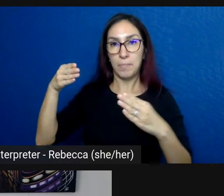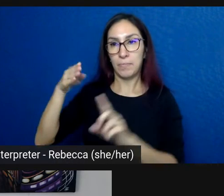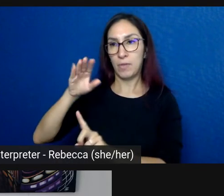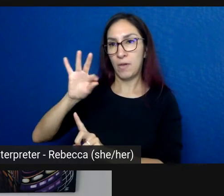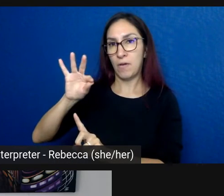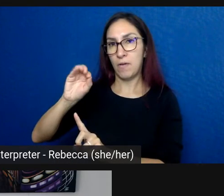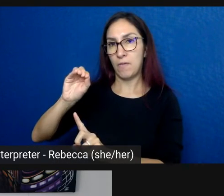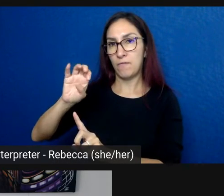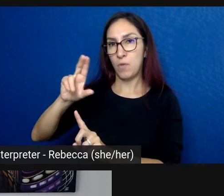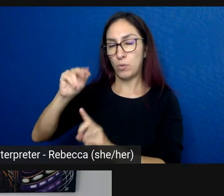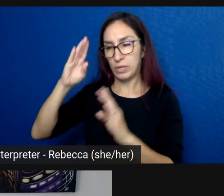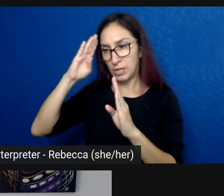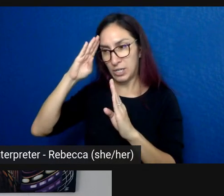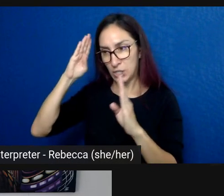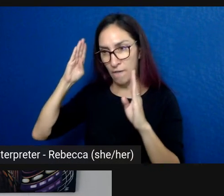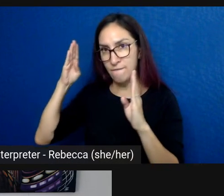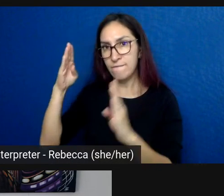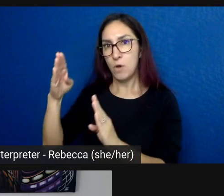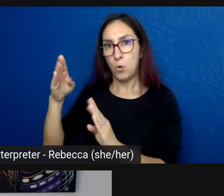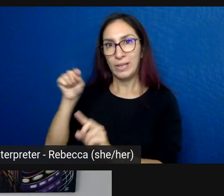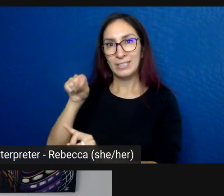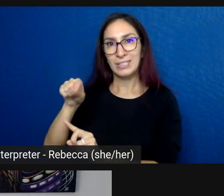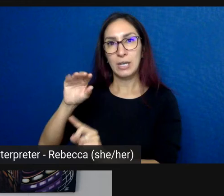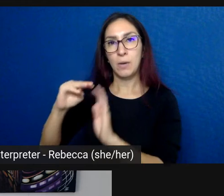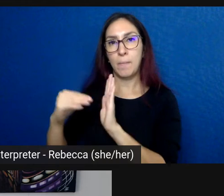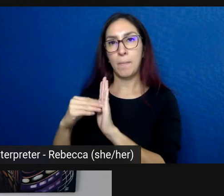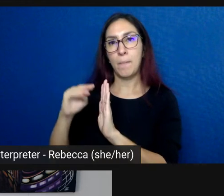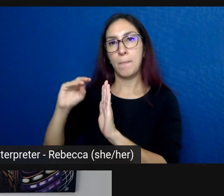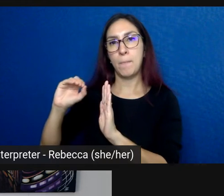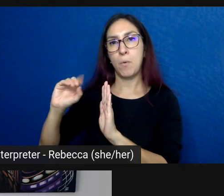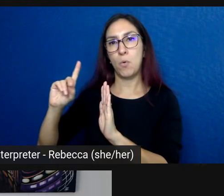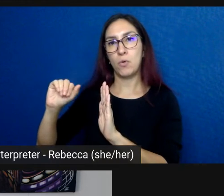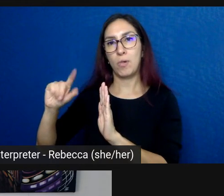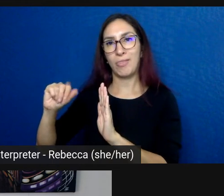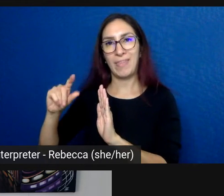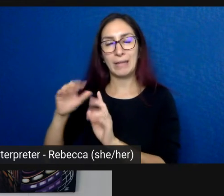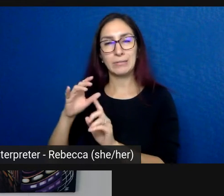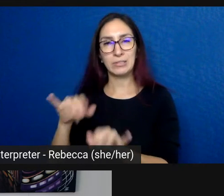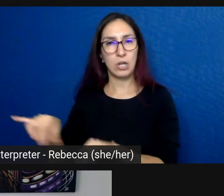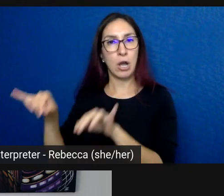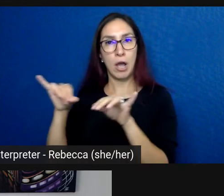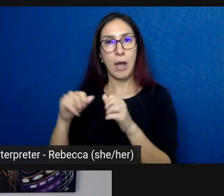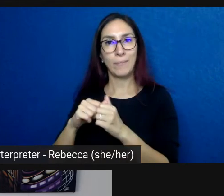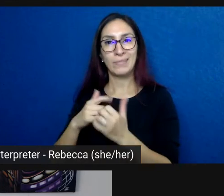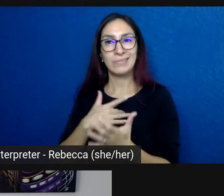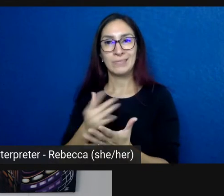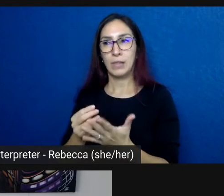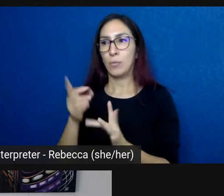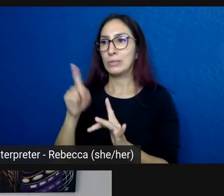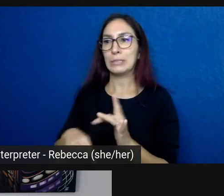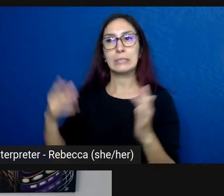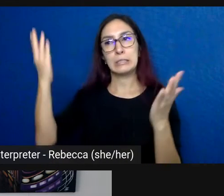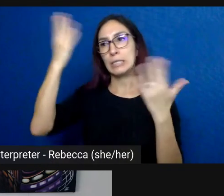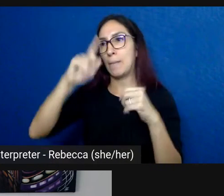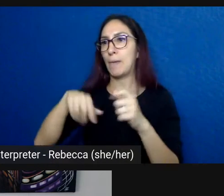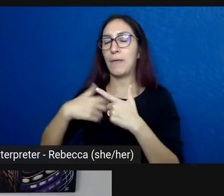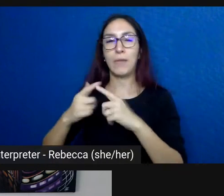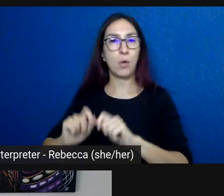of times that's common, they just skip that idea and open up the modal and just leave it to